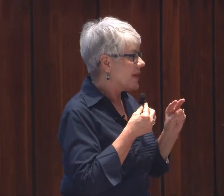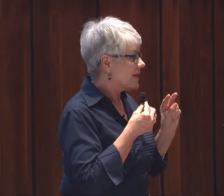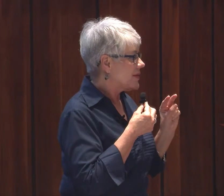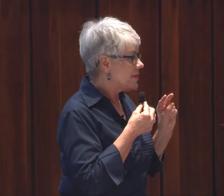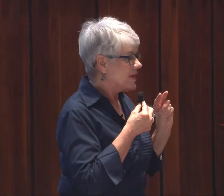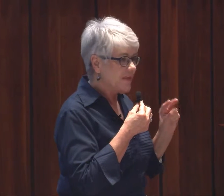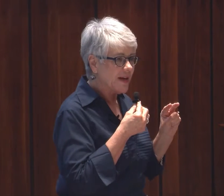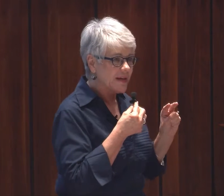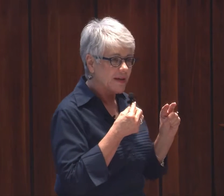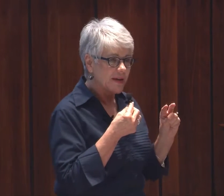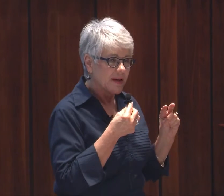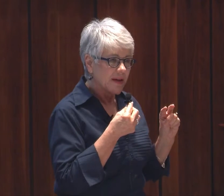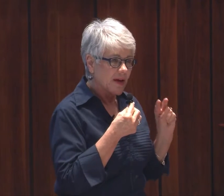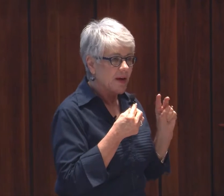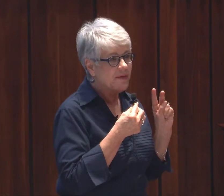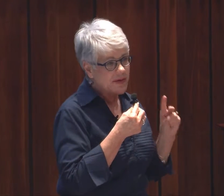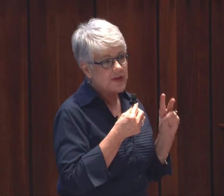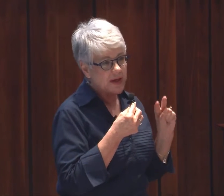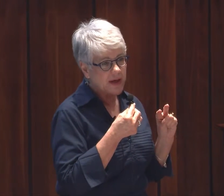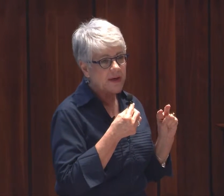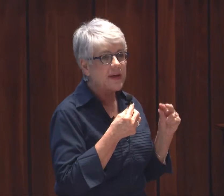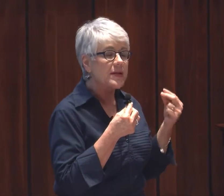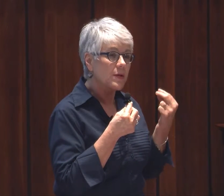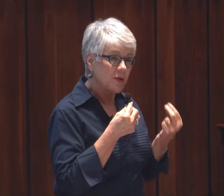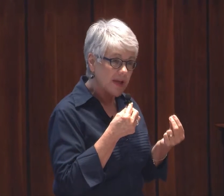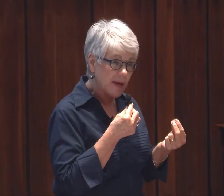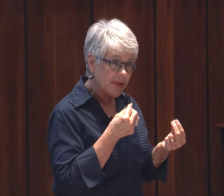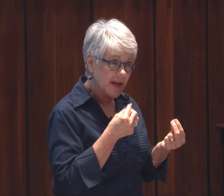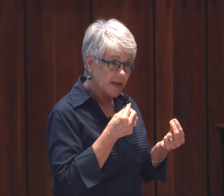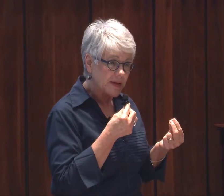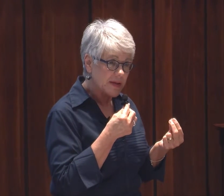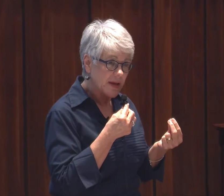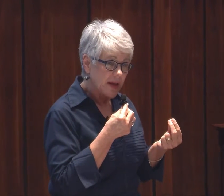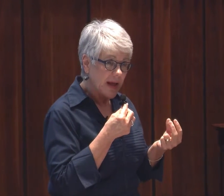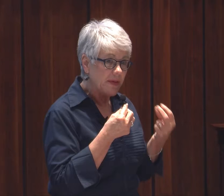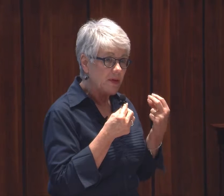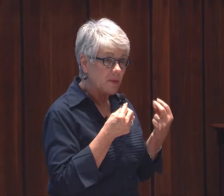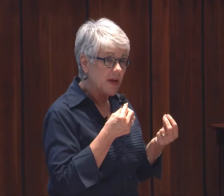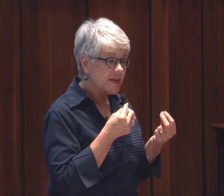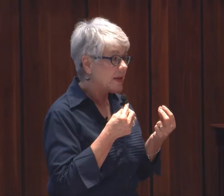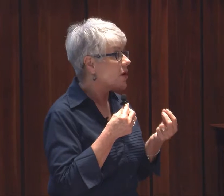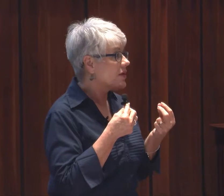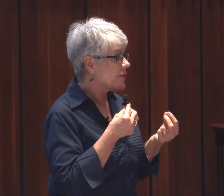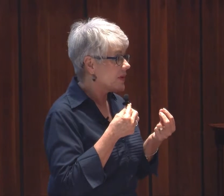likely to be affected are vision and hearing because they're the most complex, and they're the ones that aren't fully